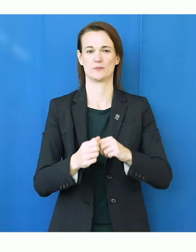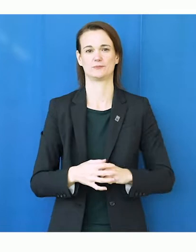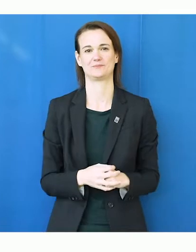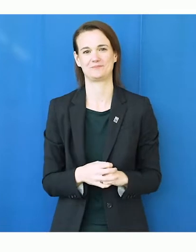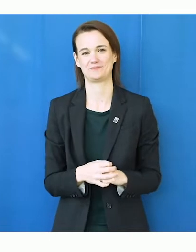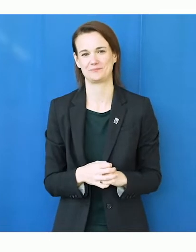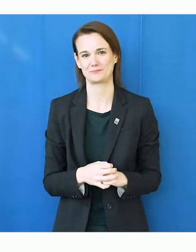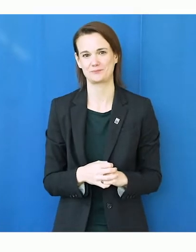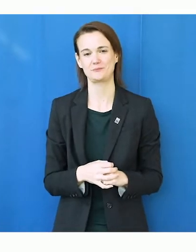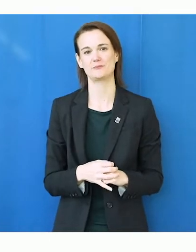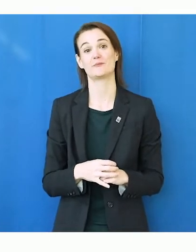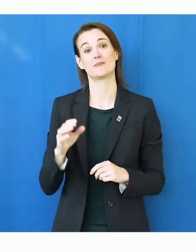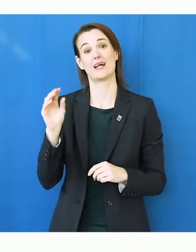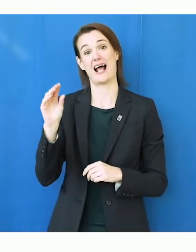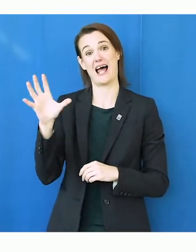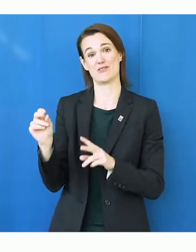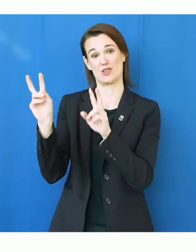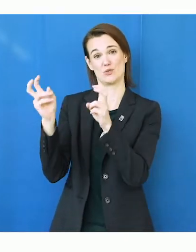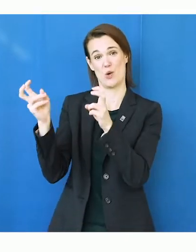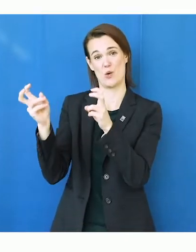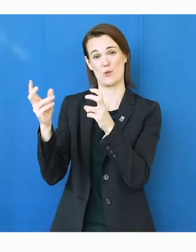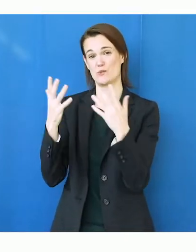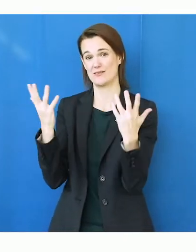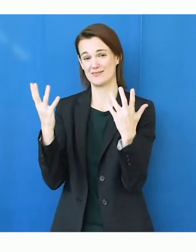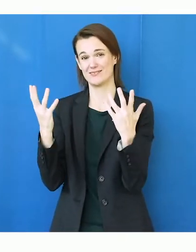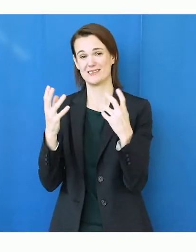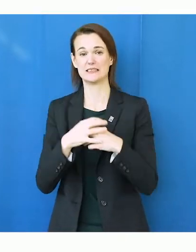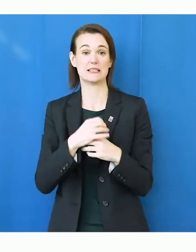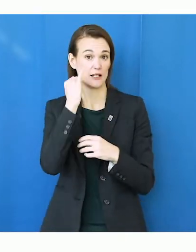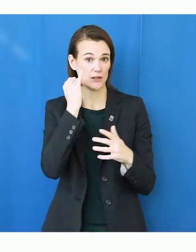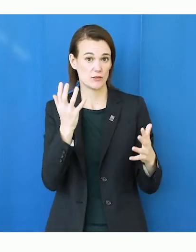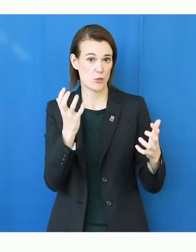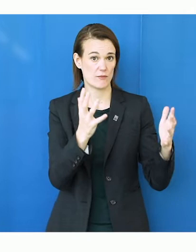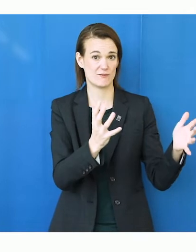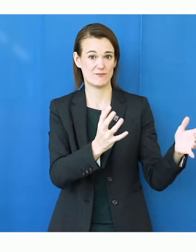There’s an old African proverb that says, “if you want to go fast, go alone.